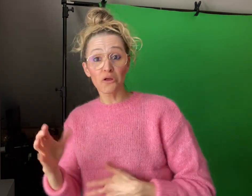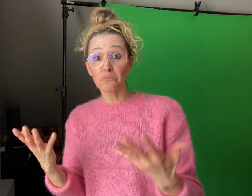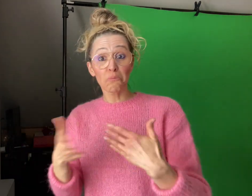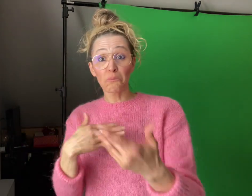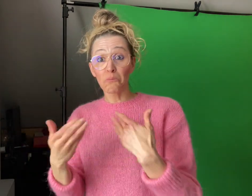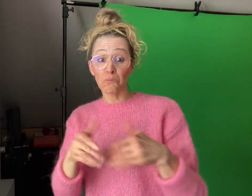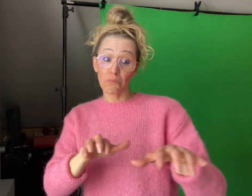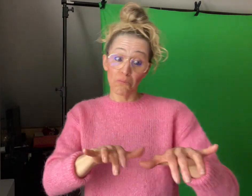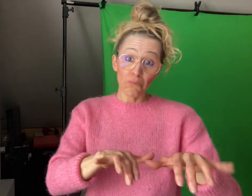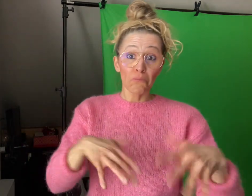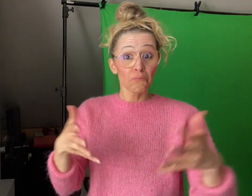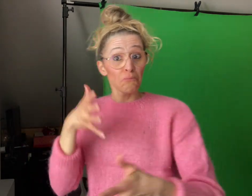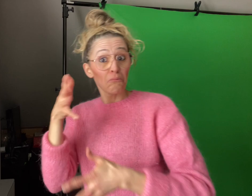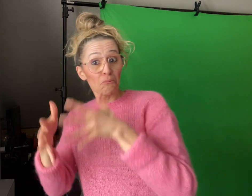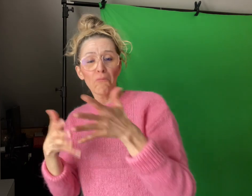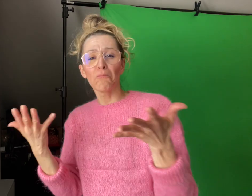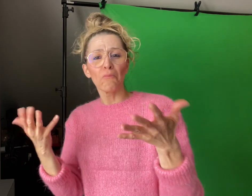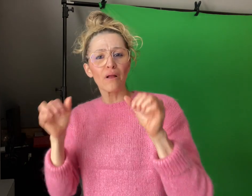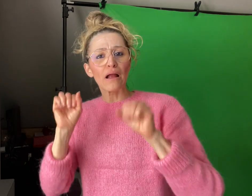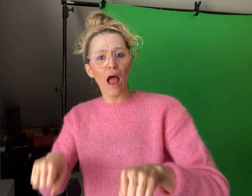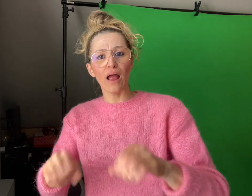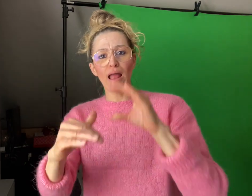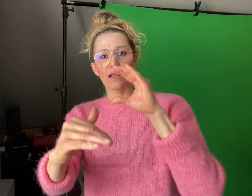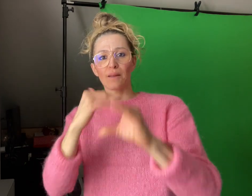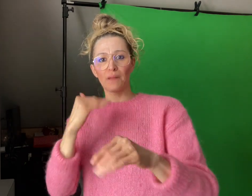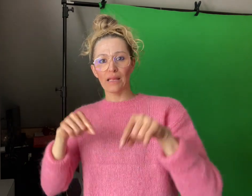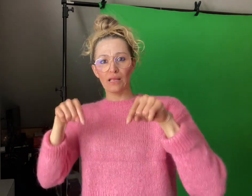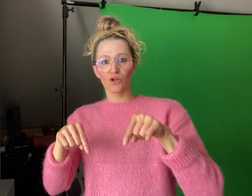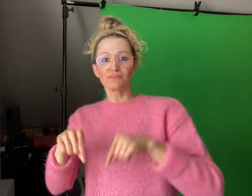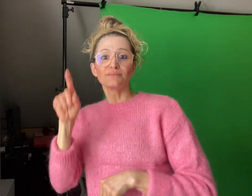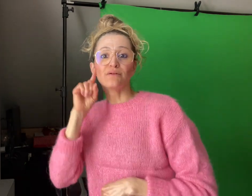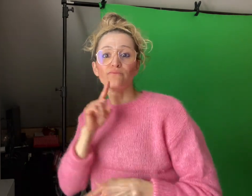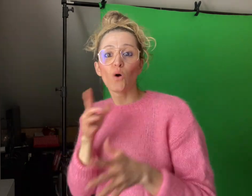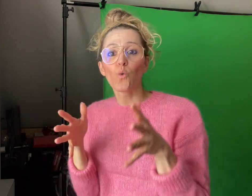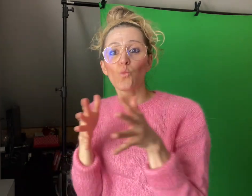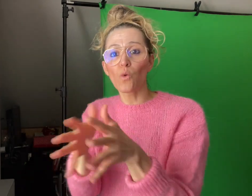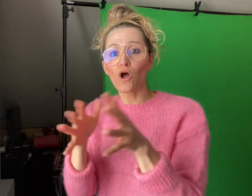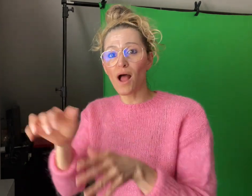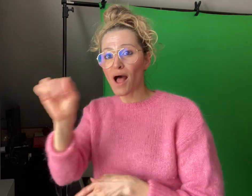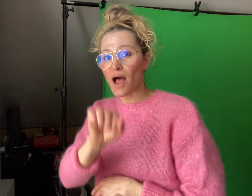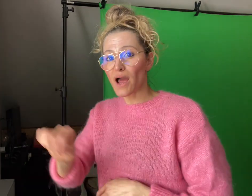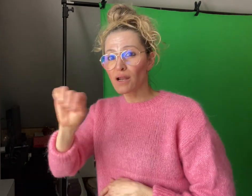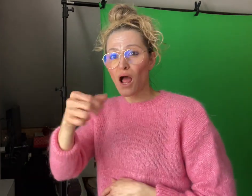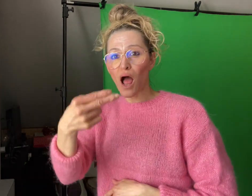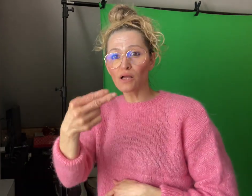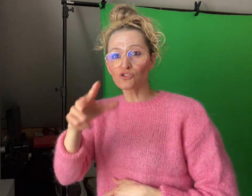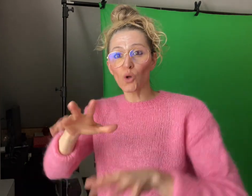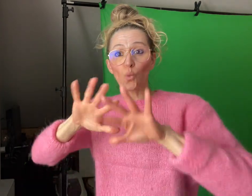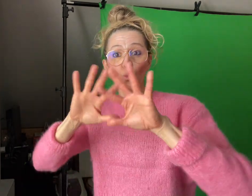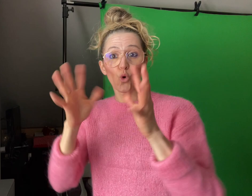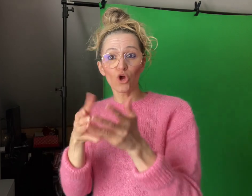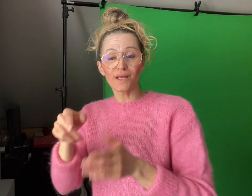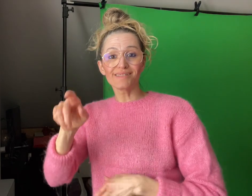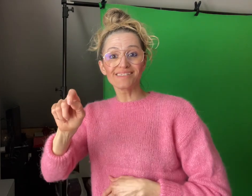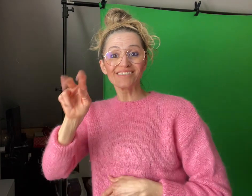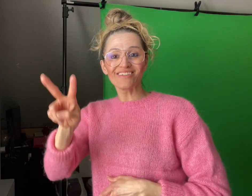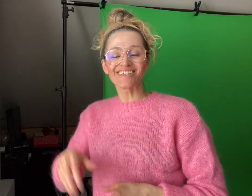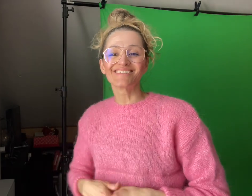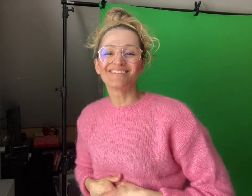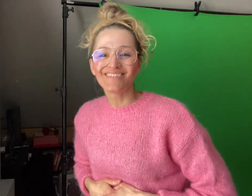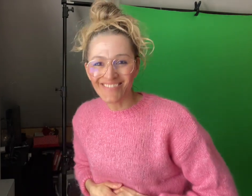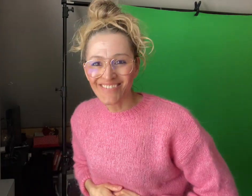in landscape format to deafwire@h3world.tv.